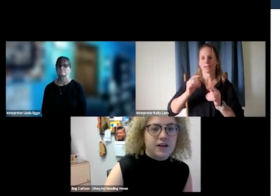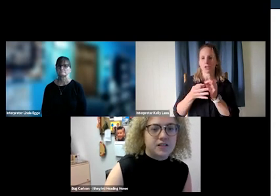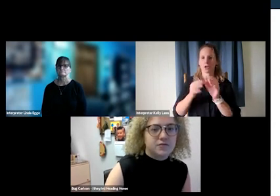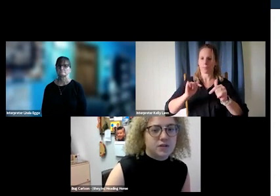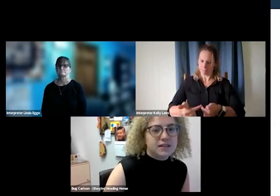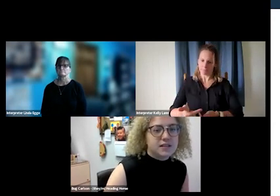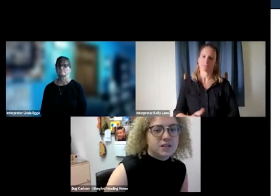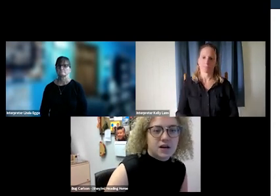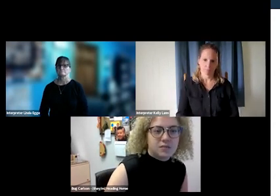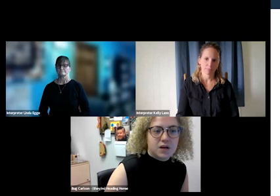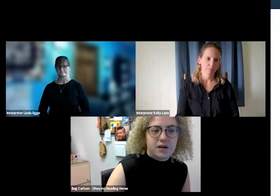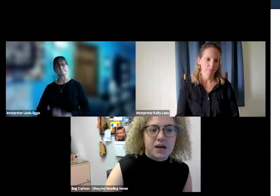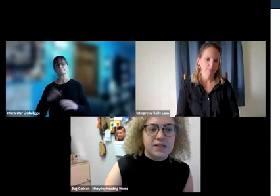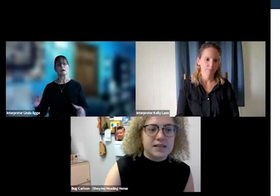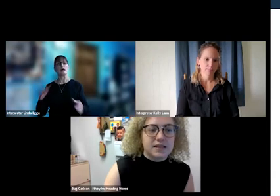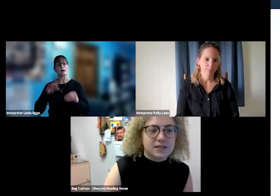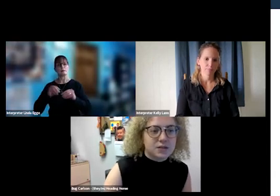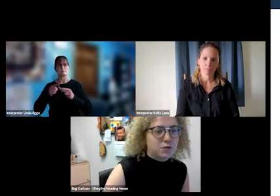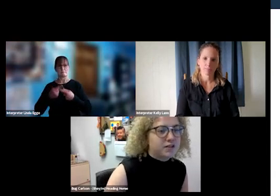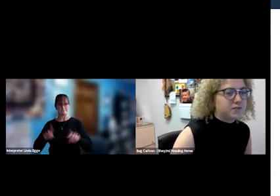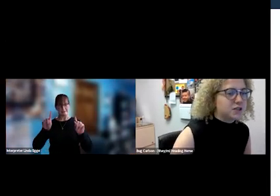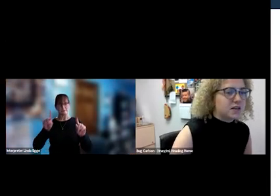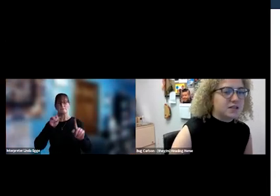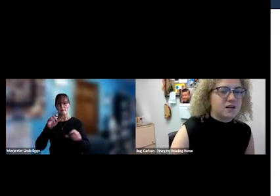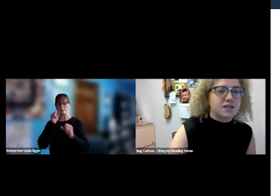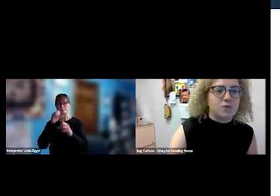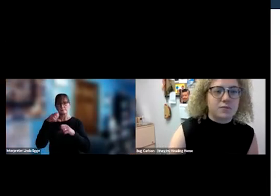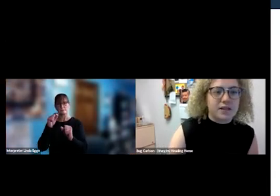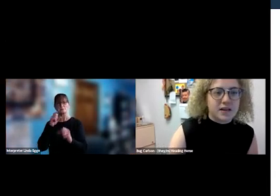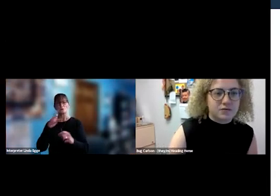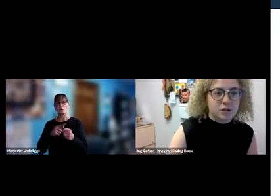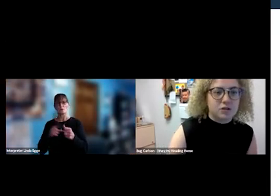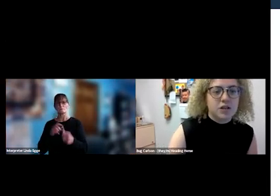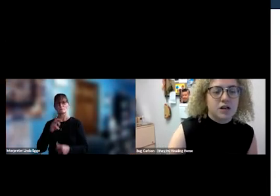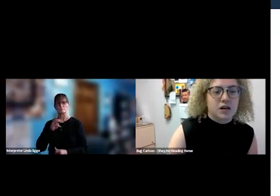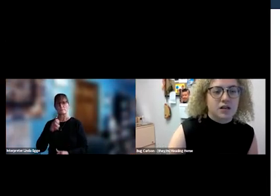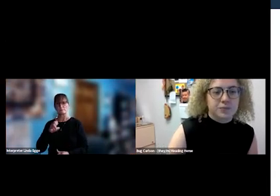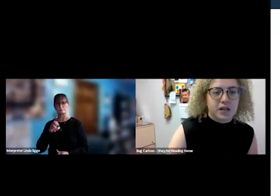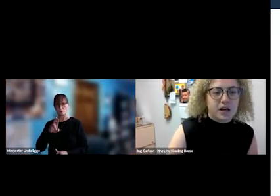And effective, this is an amazing, this was one of the first MSRs that one of my staff wrote,